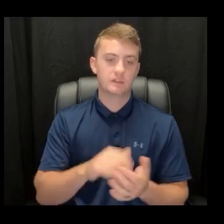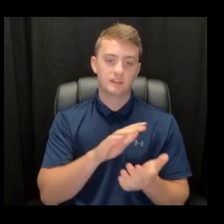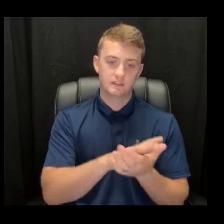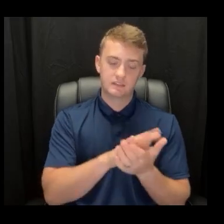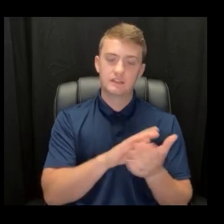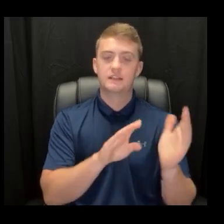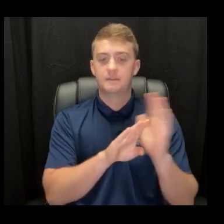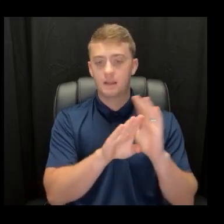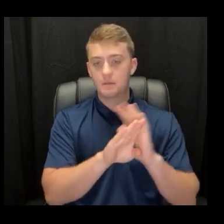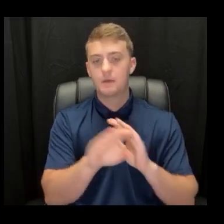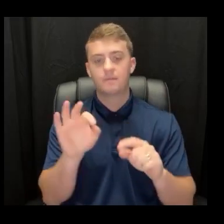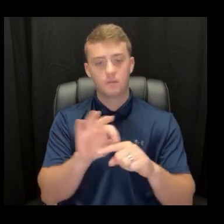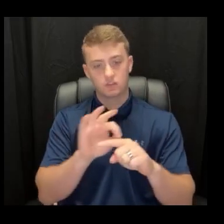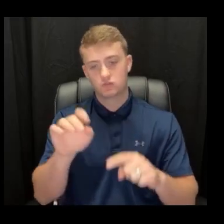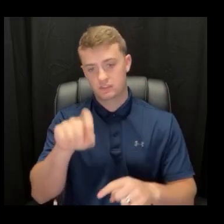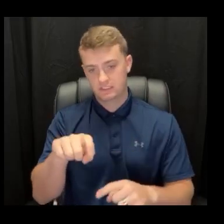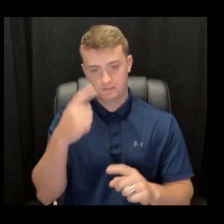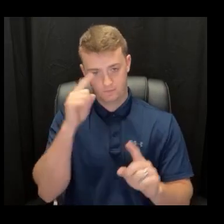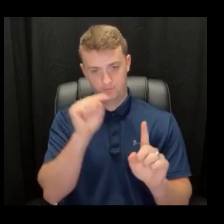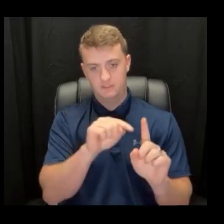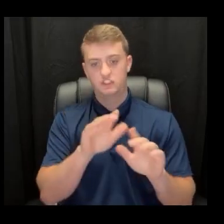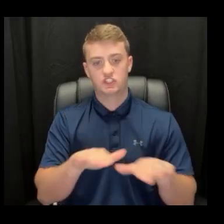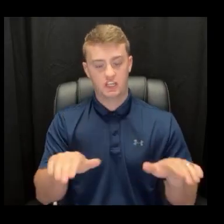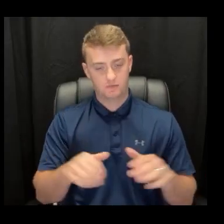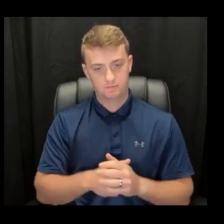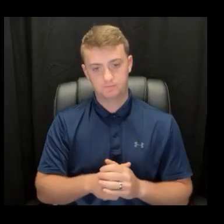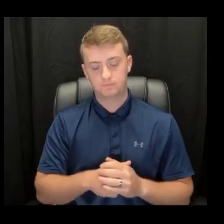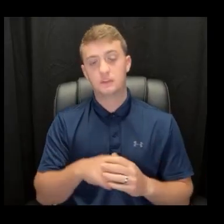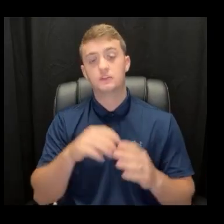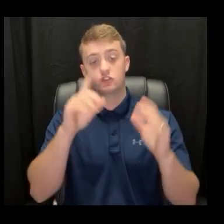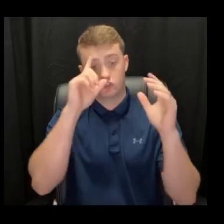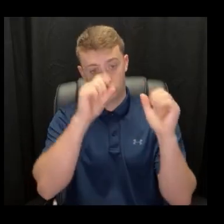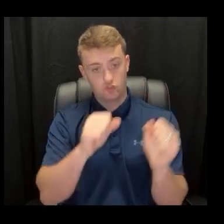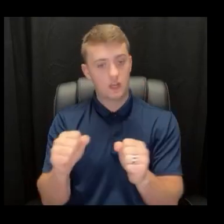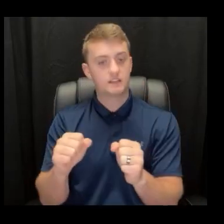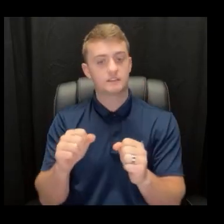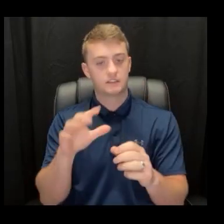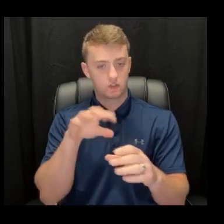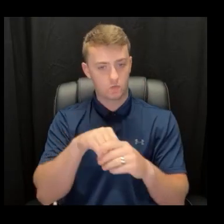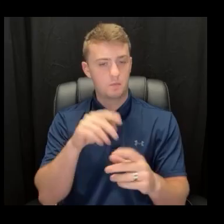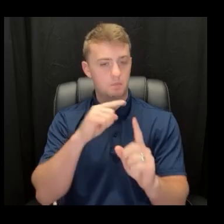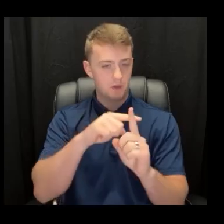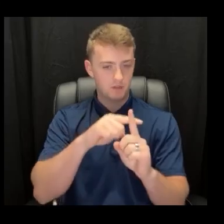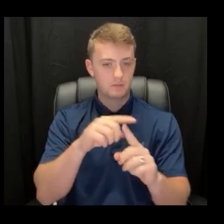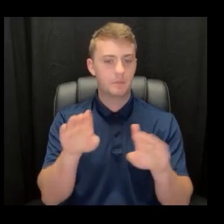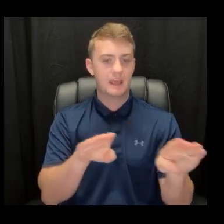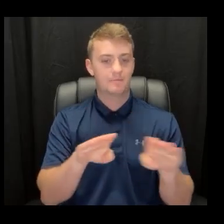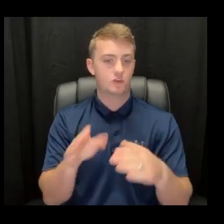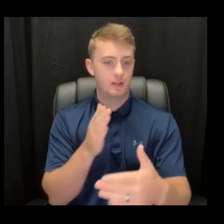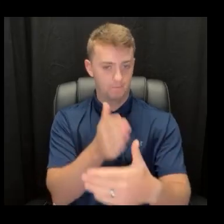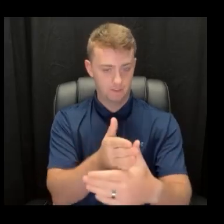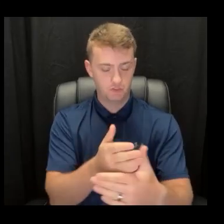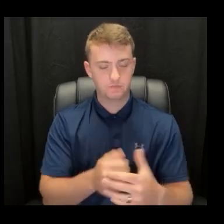and functional needs of the child, strategies including positive behavioral intervention,